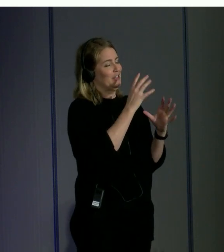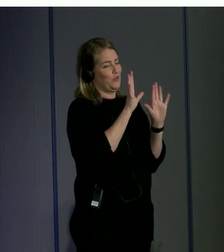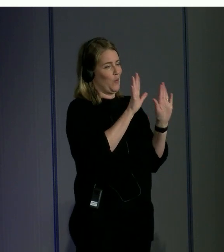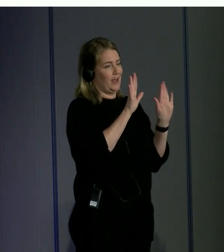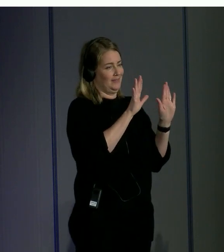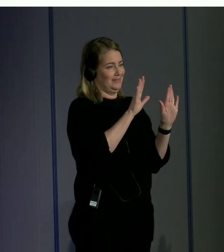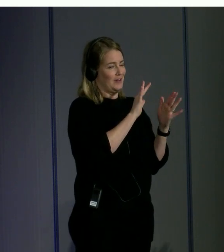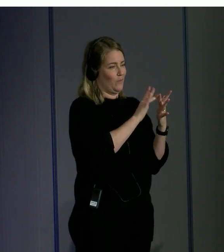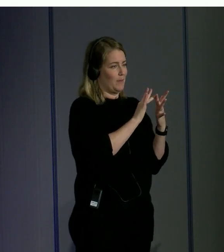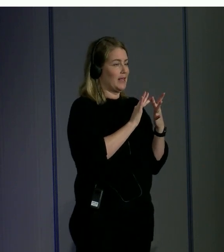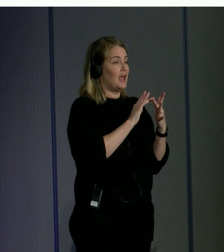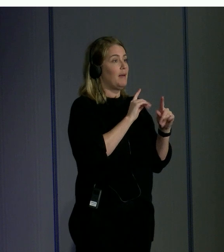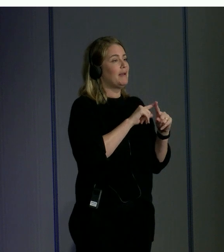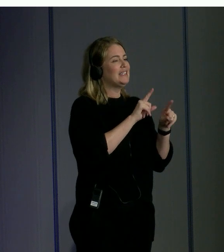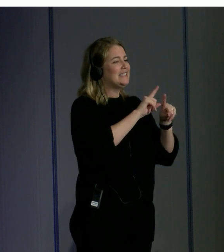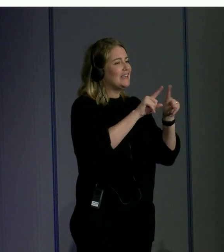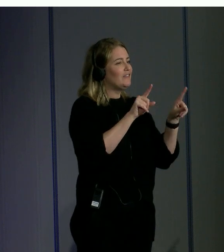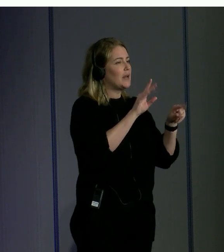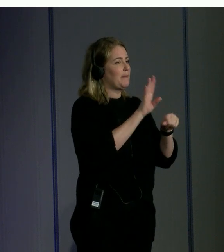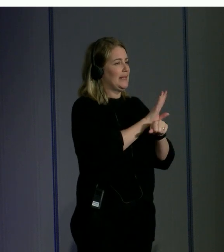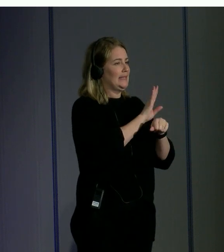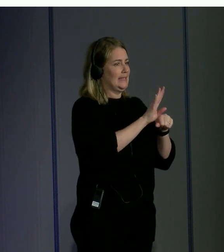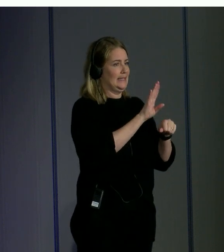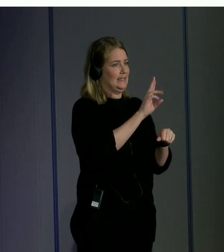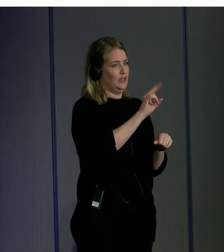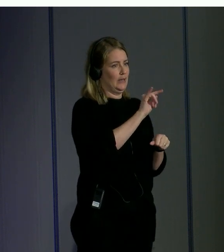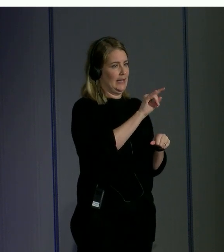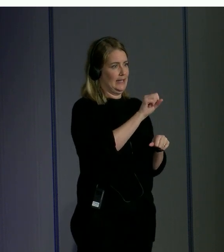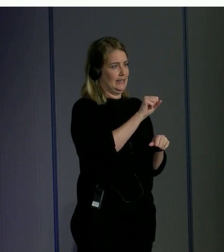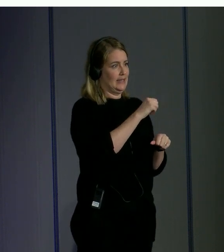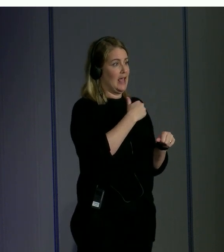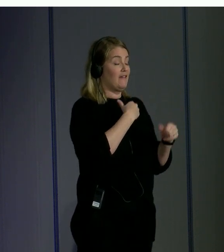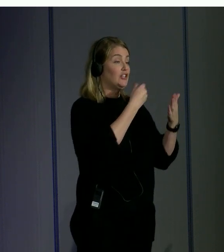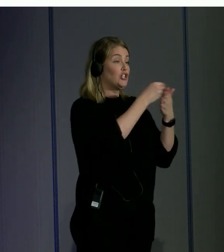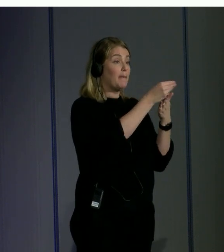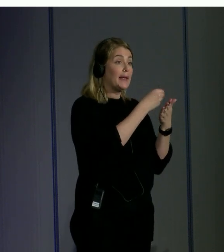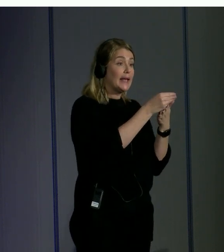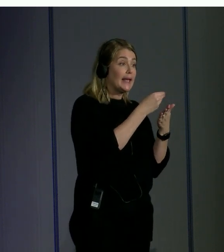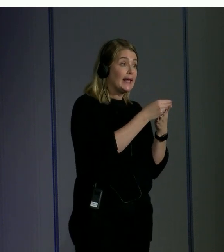But they have different business units up here. You have shopping, the main thing.